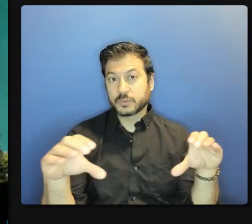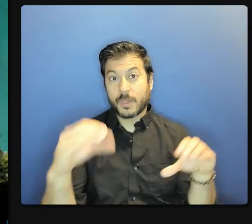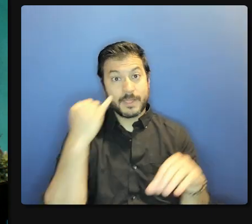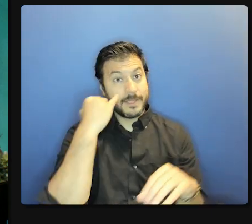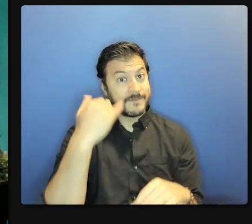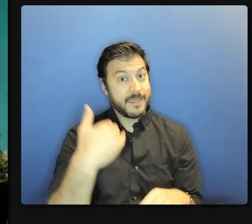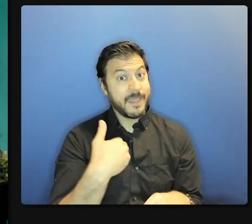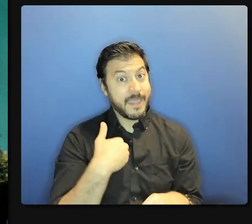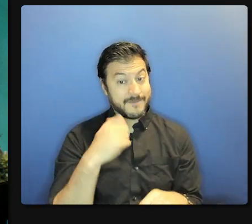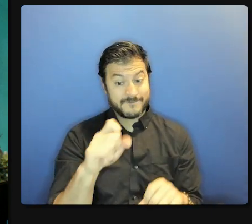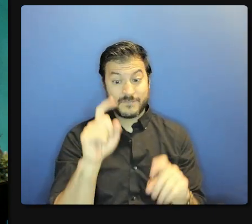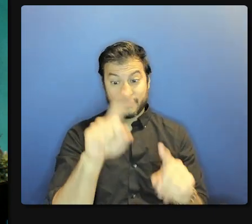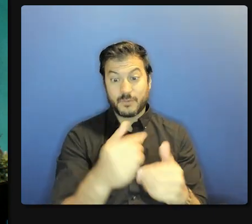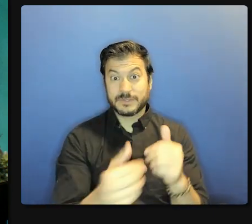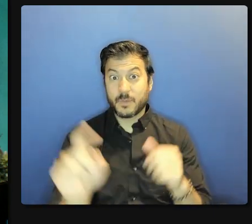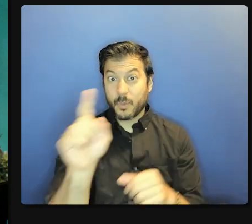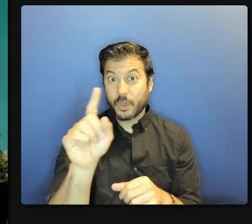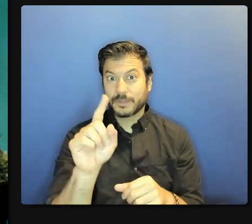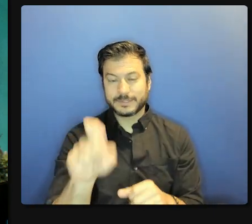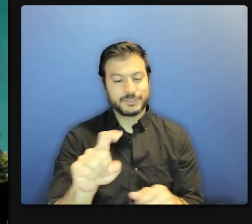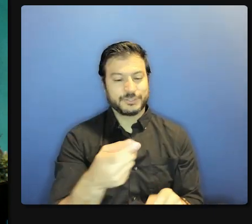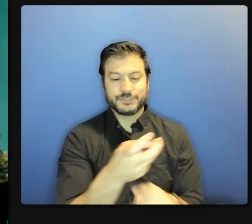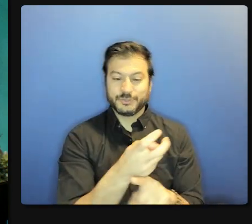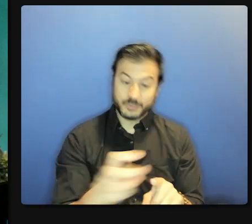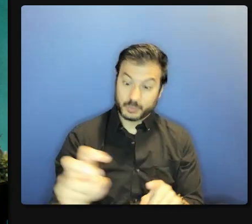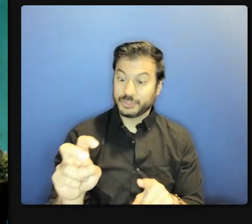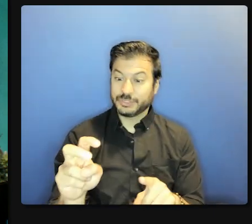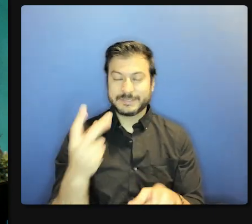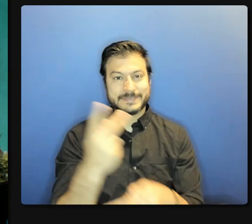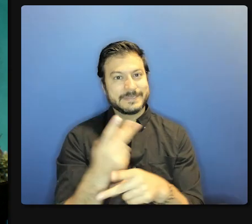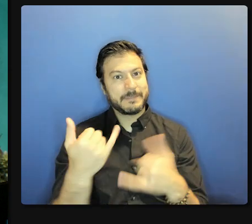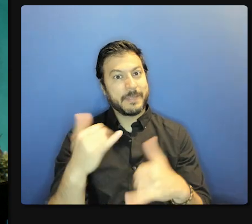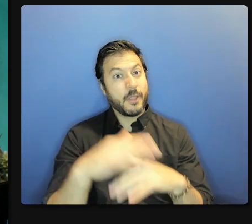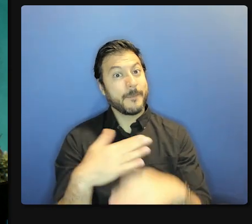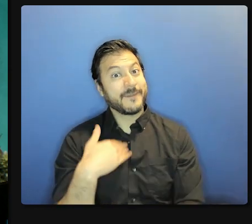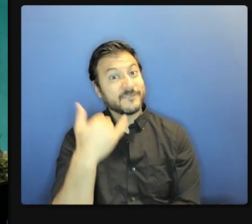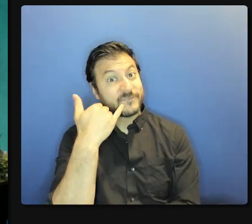If I have to go somewhere, I can just switch to playing on my phone.